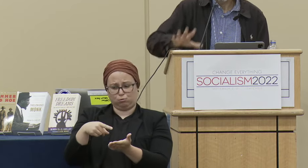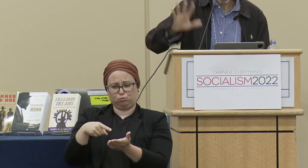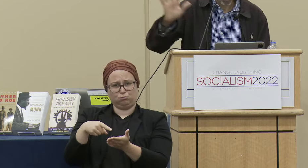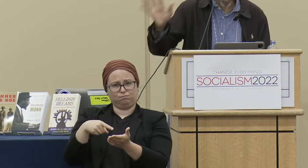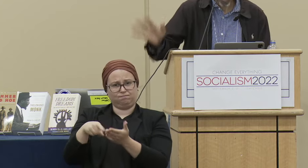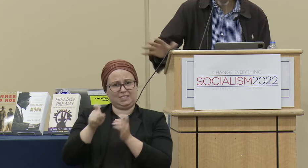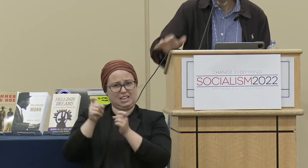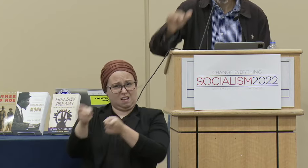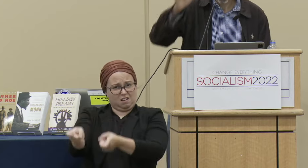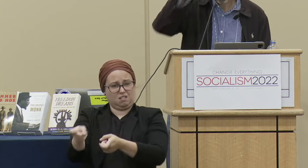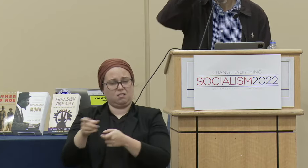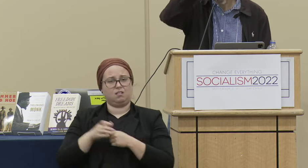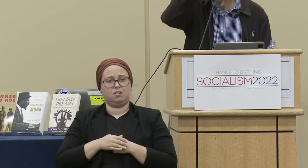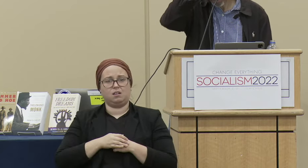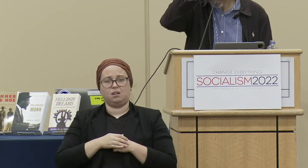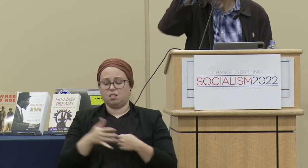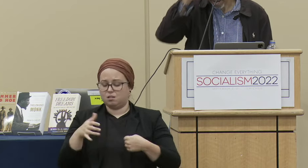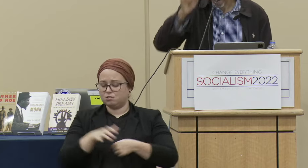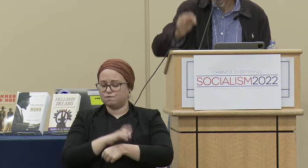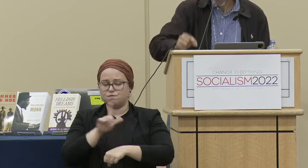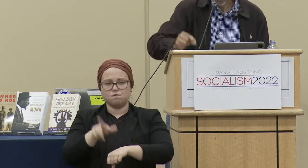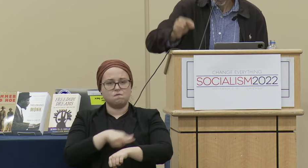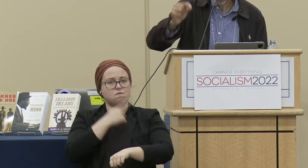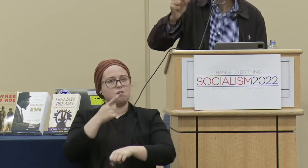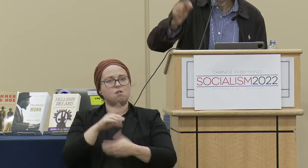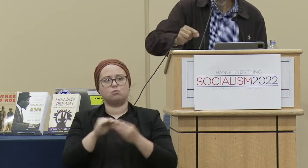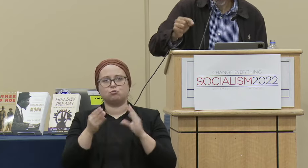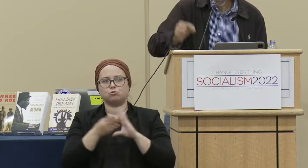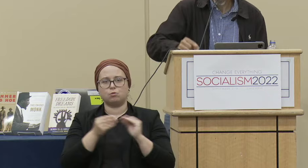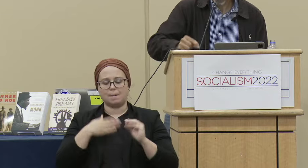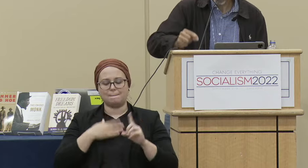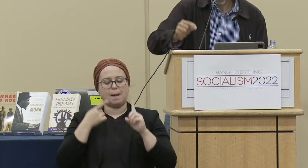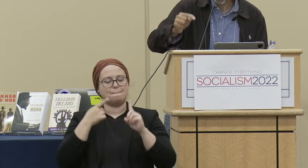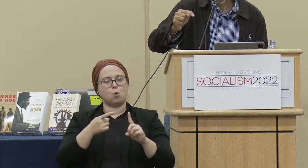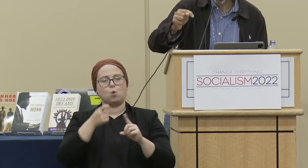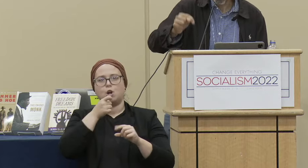revenue that's supposed to go to them. And there's a whole